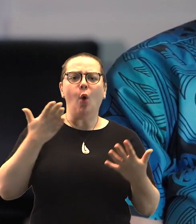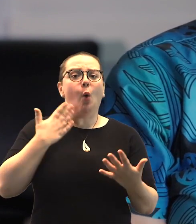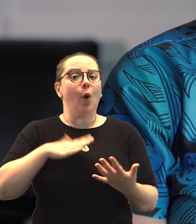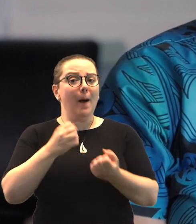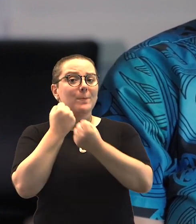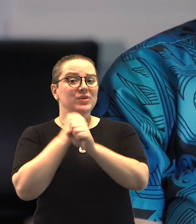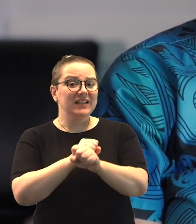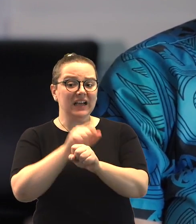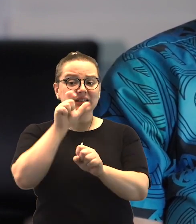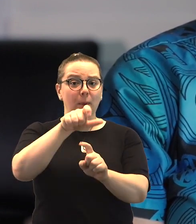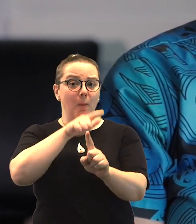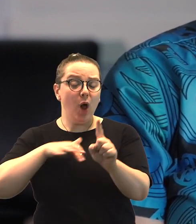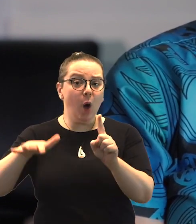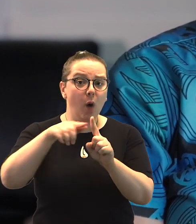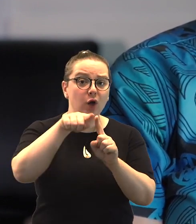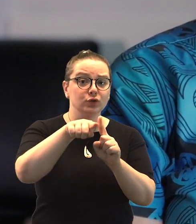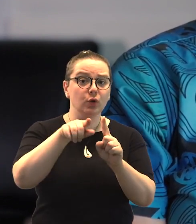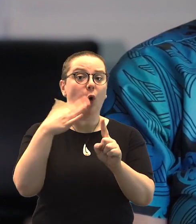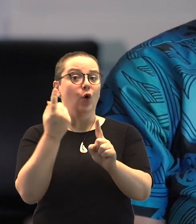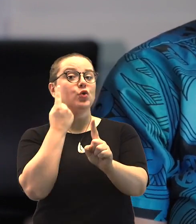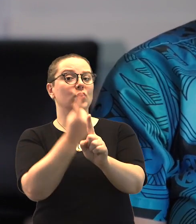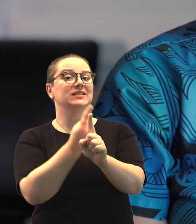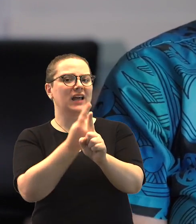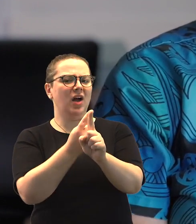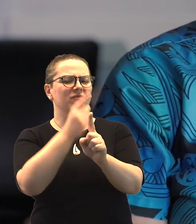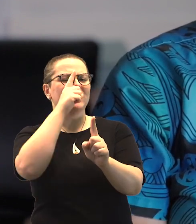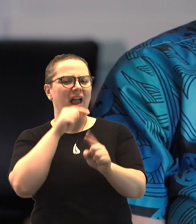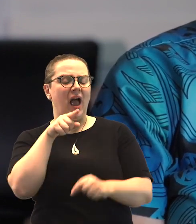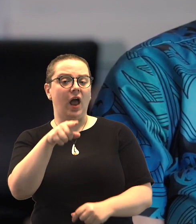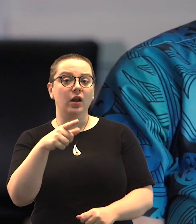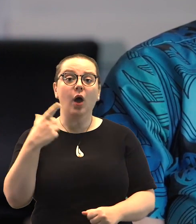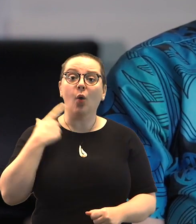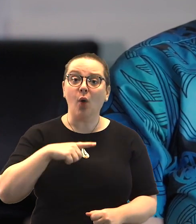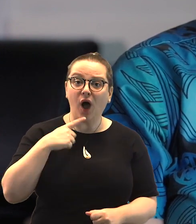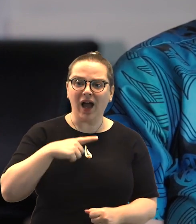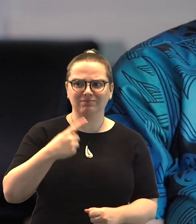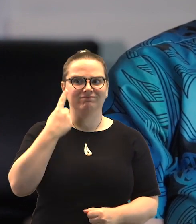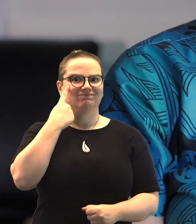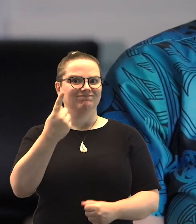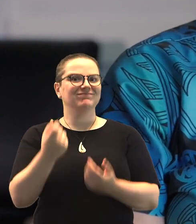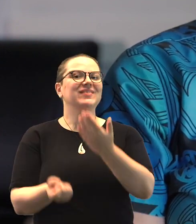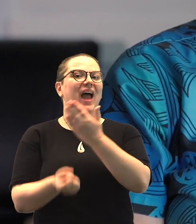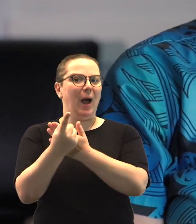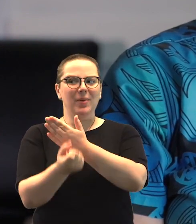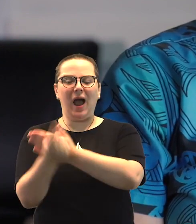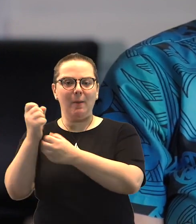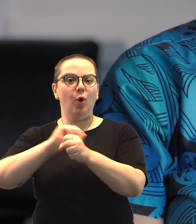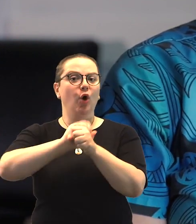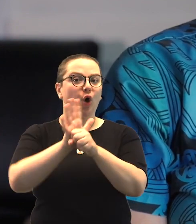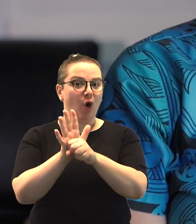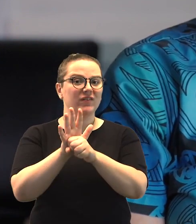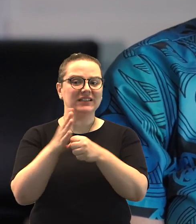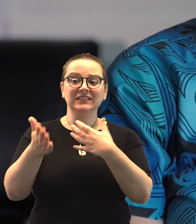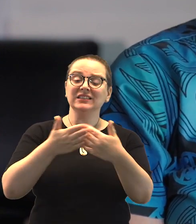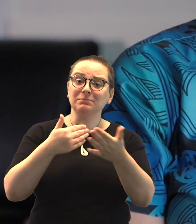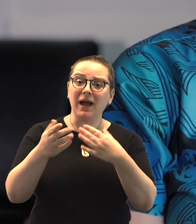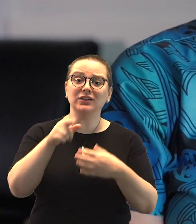or you just like to protect those around you or yourself, because as we've seen with COVID-19 even young fit healthy people